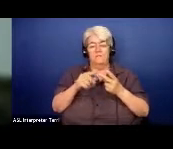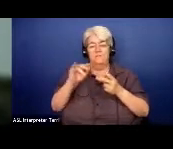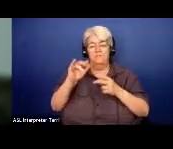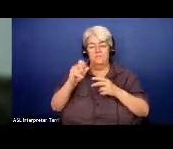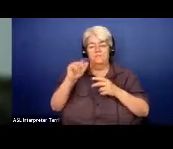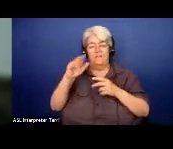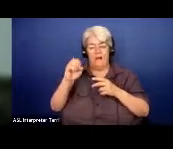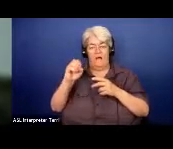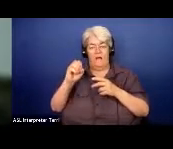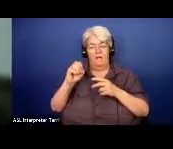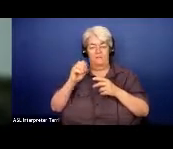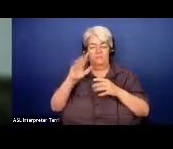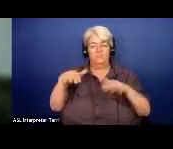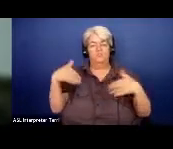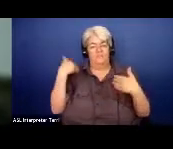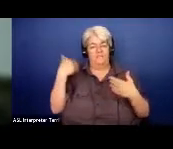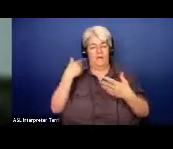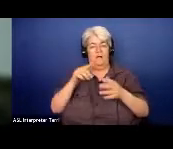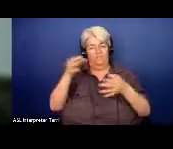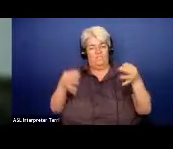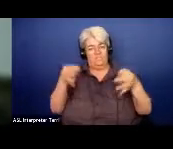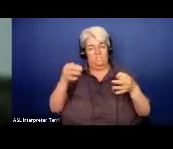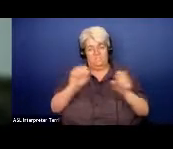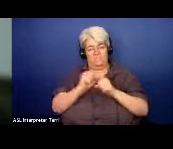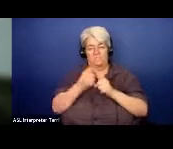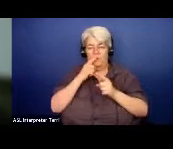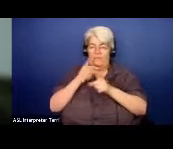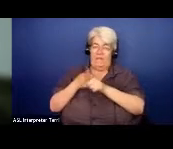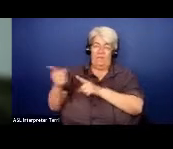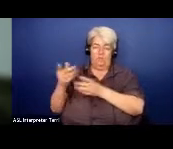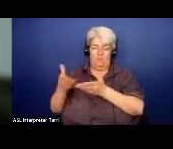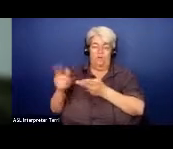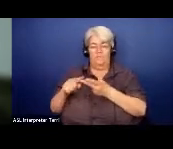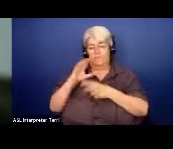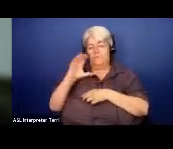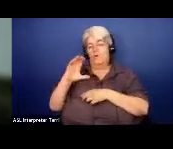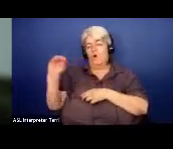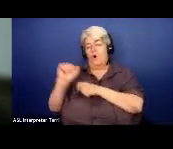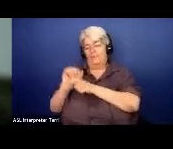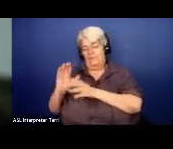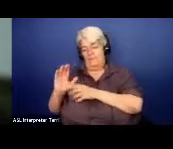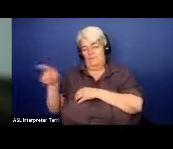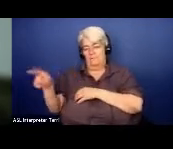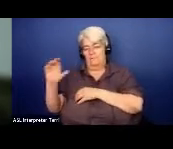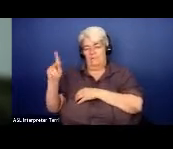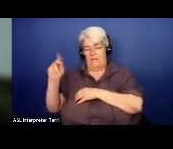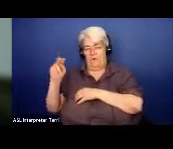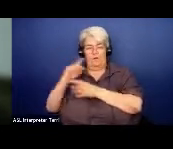major product. But my colleague, Karen, is going to tell you all about that later on. I'm not going to go into detail about it